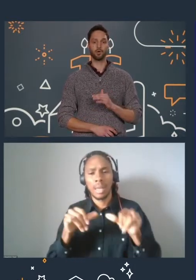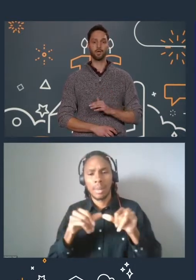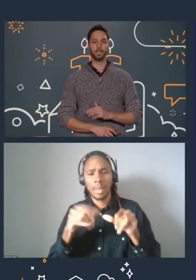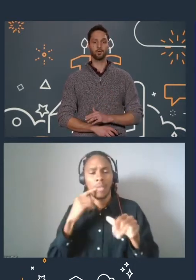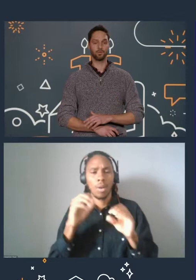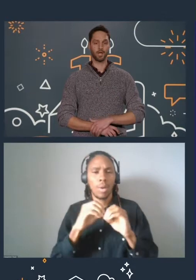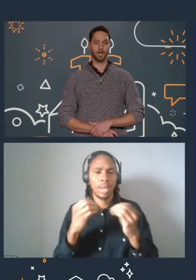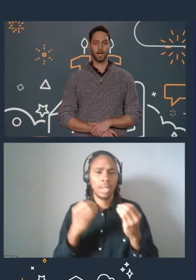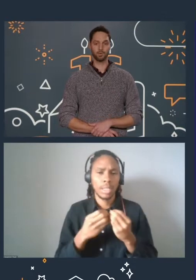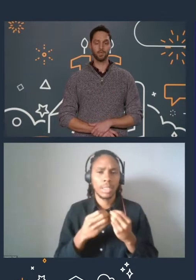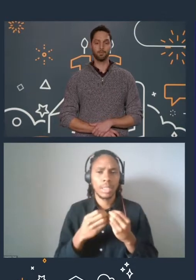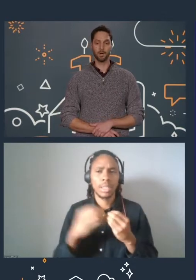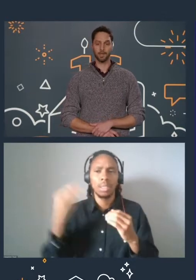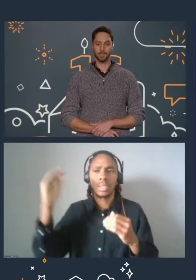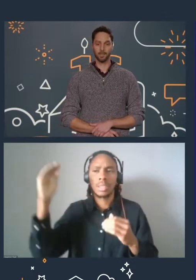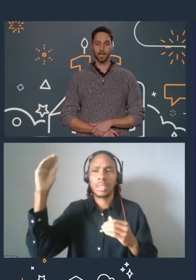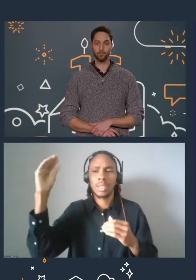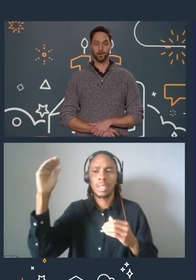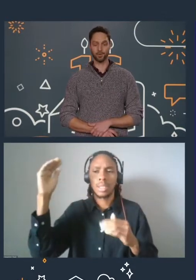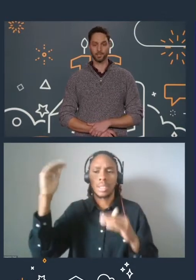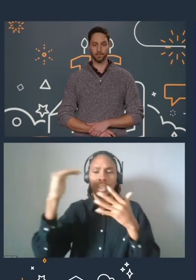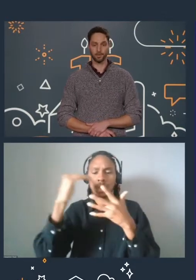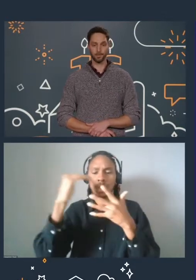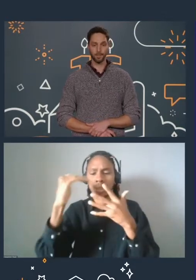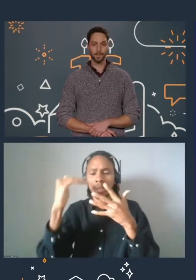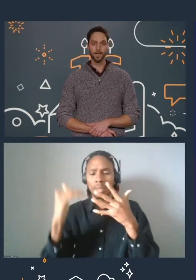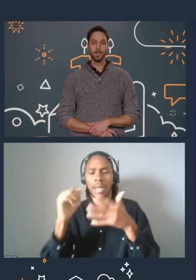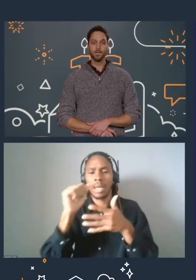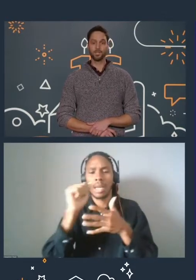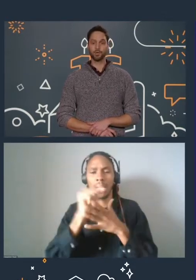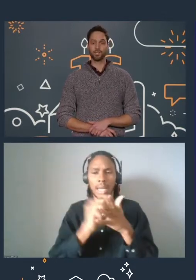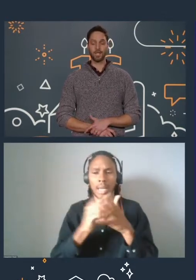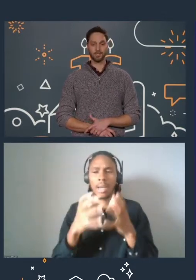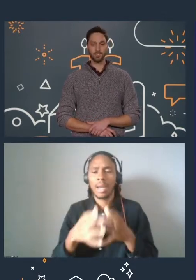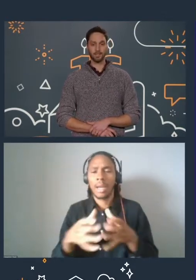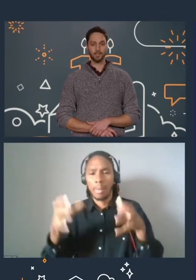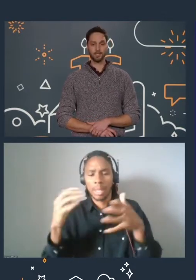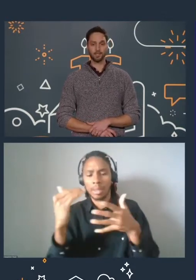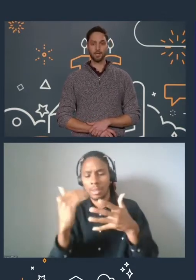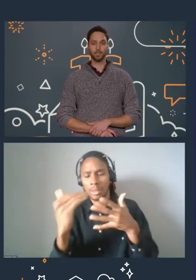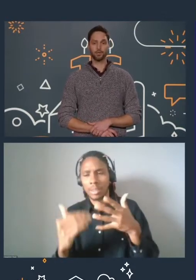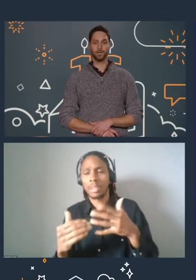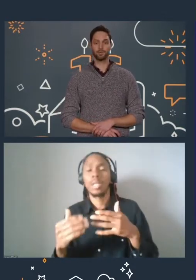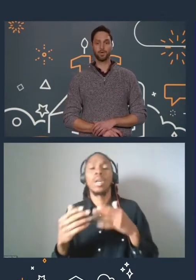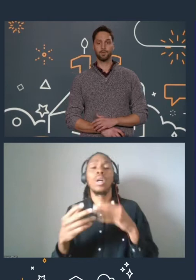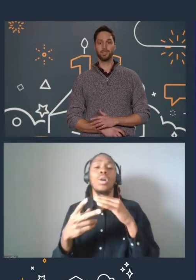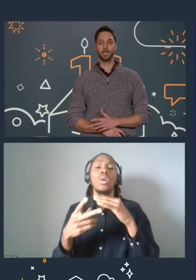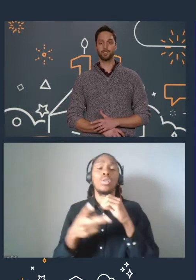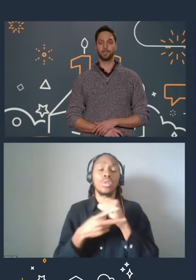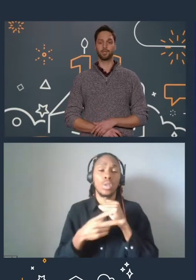going down to the account, bucket and prefix level. Storage class analysis generates recommendations